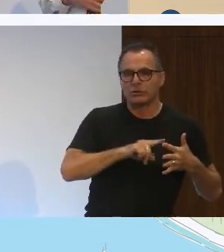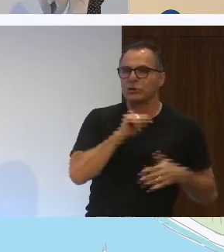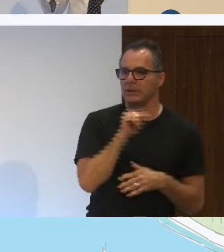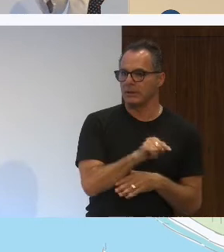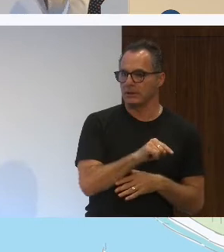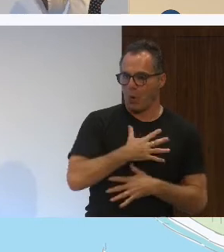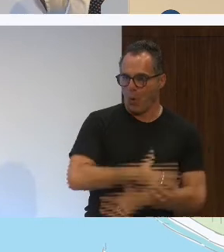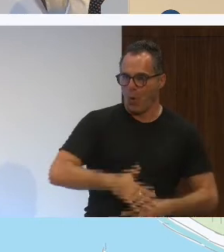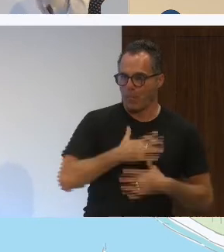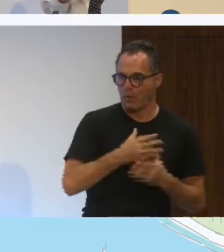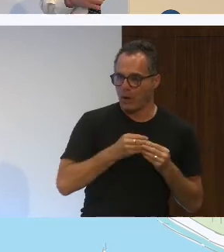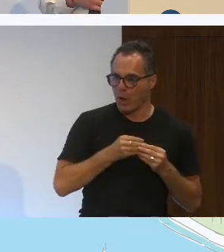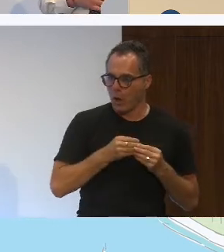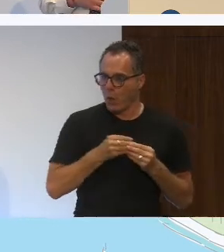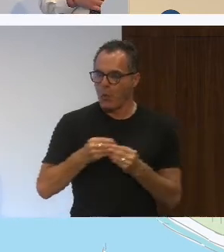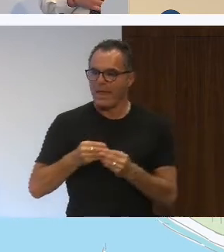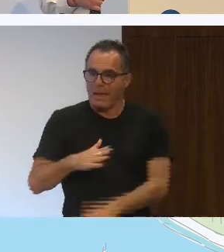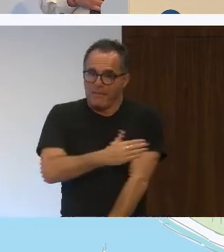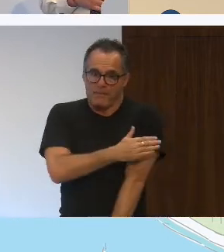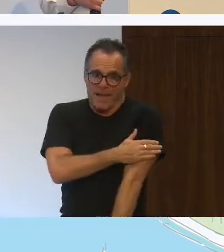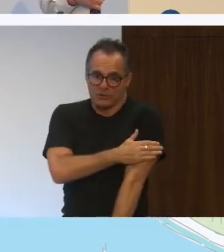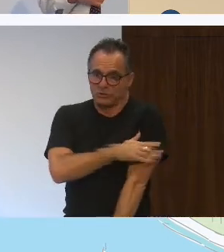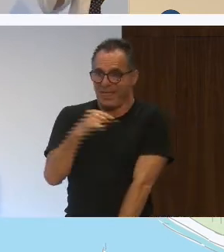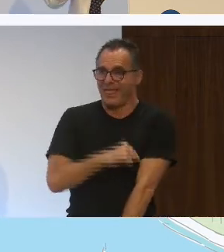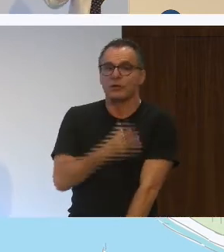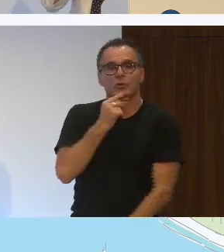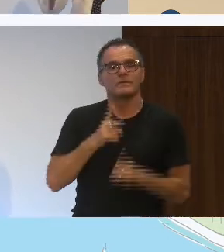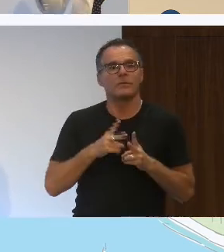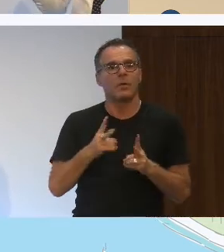with a gel, a pessary or a patch, that can be a useful way to smooth out that dip.